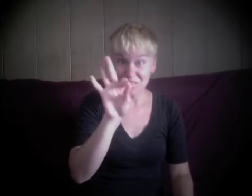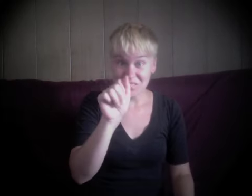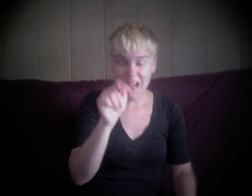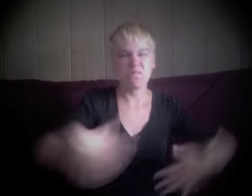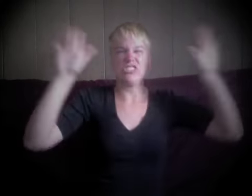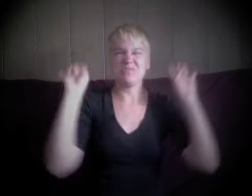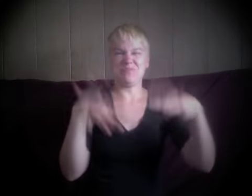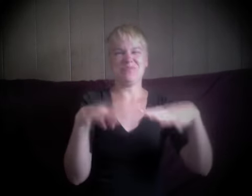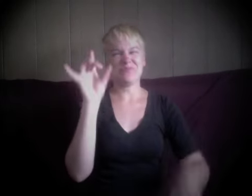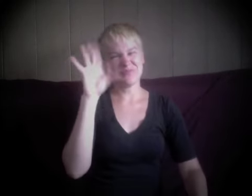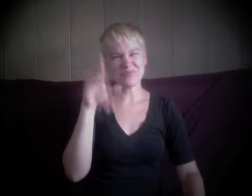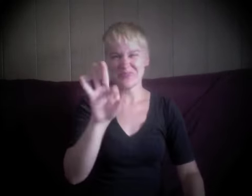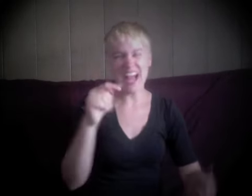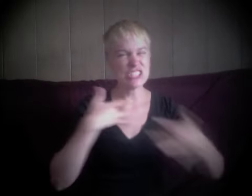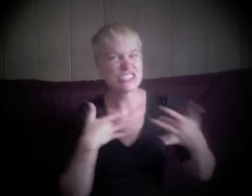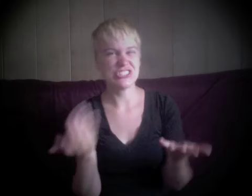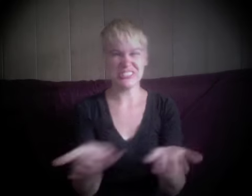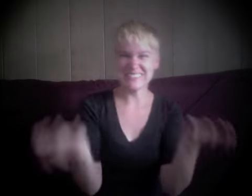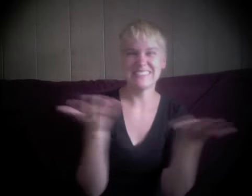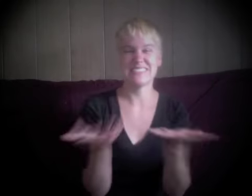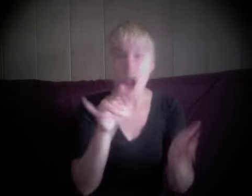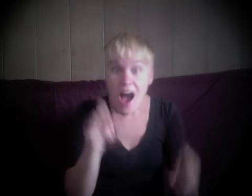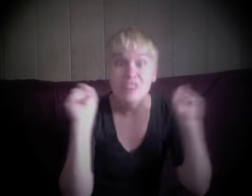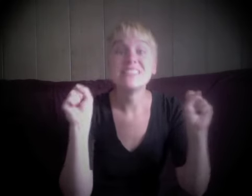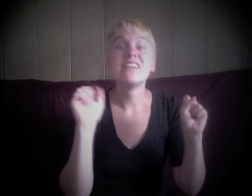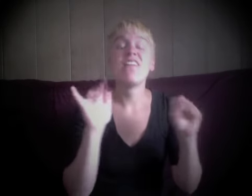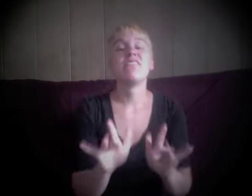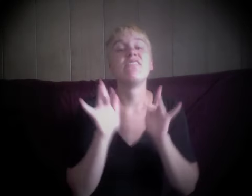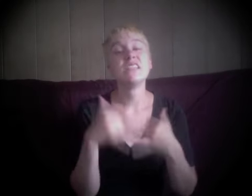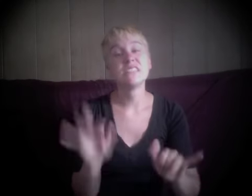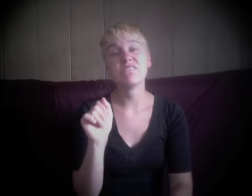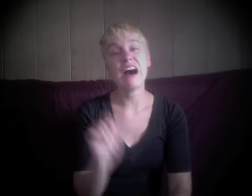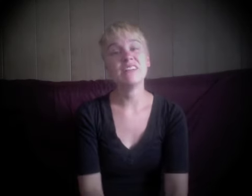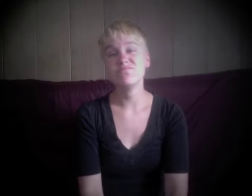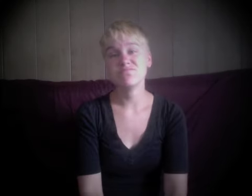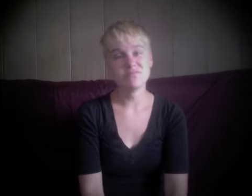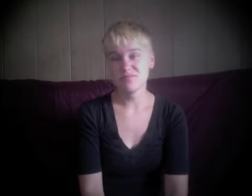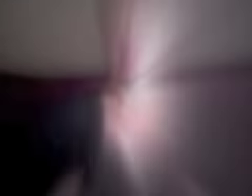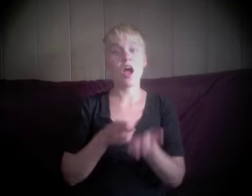Once you are fat, people shame you, are concerned about your weight, encourage you to lose weight. Oh, you do exercise and eat healthy food... and you are still fat? Poor you.